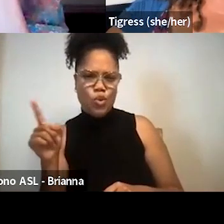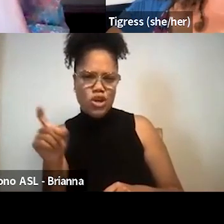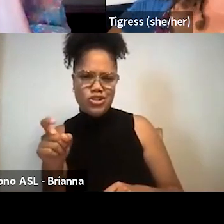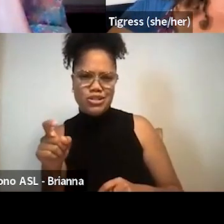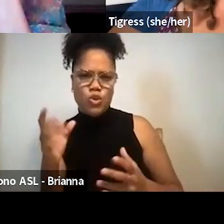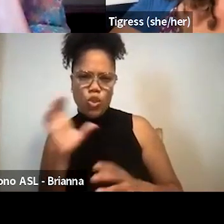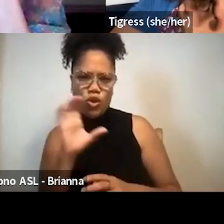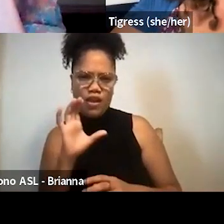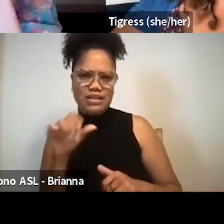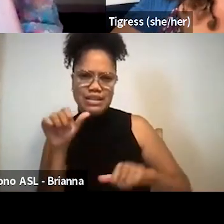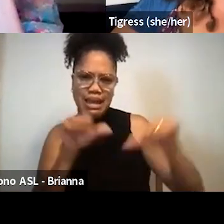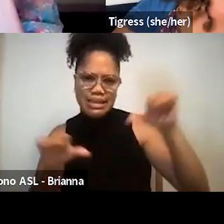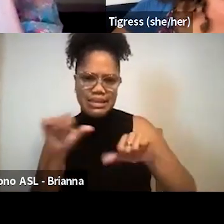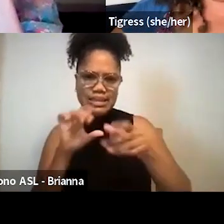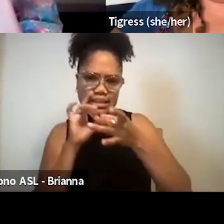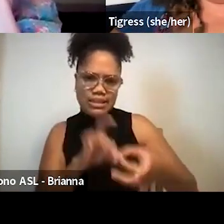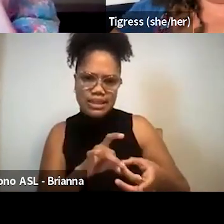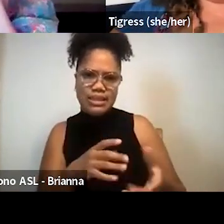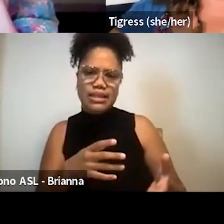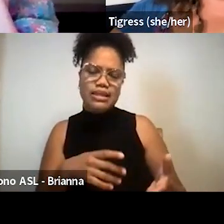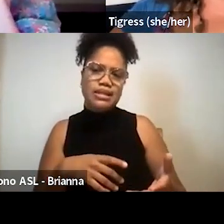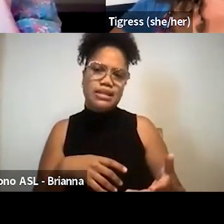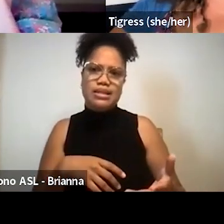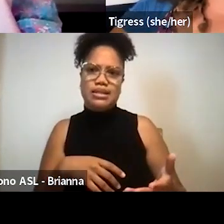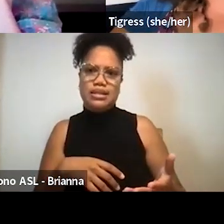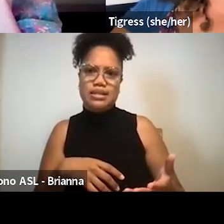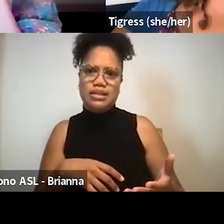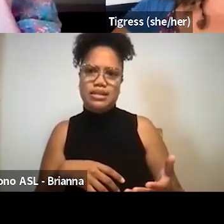how science is is a output and follow up question, how science is